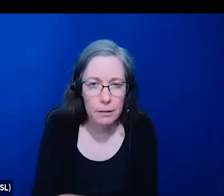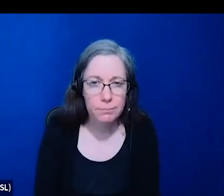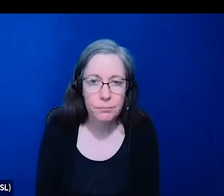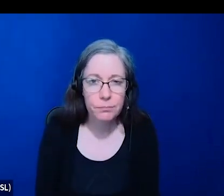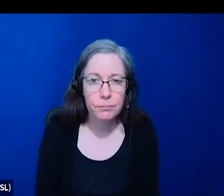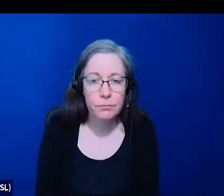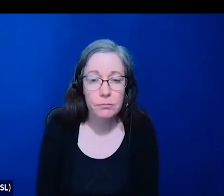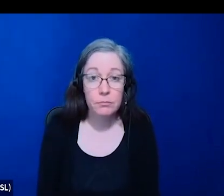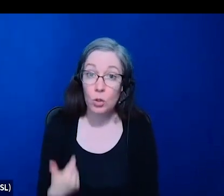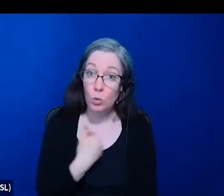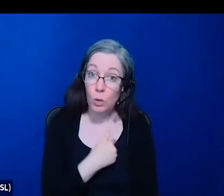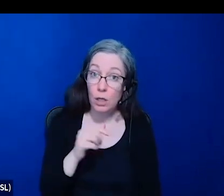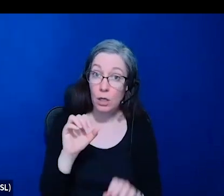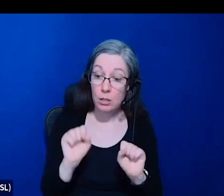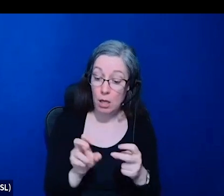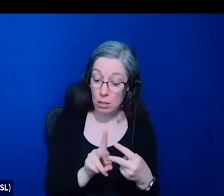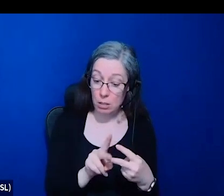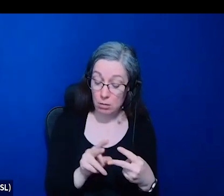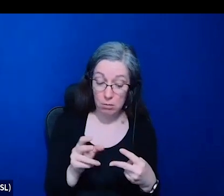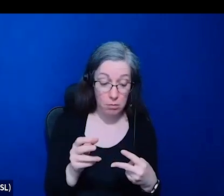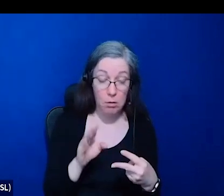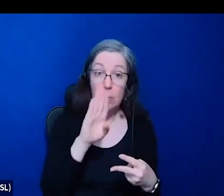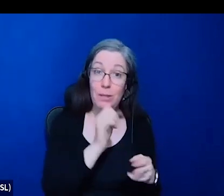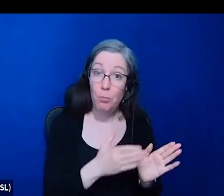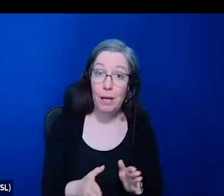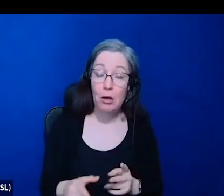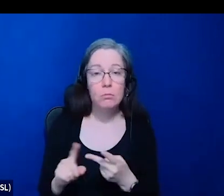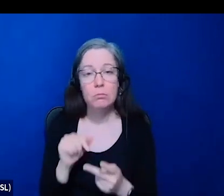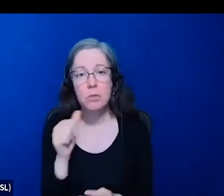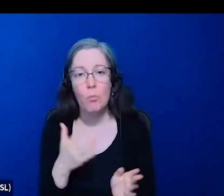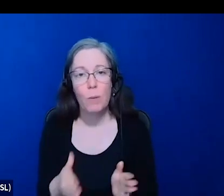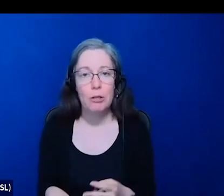We can either be prepared for it or not prepared for it. Next slide, please.